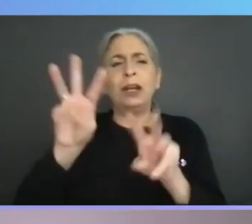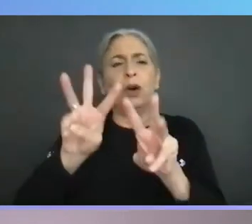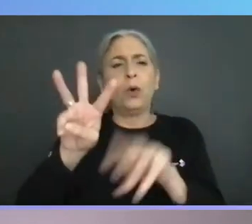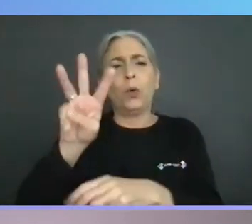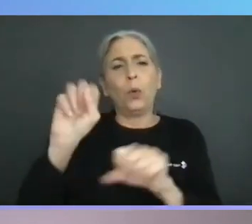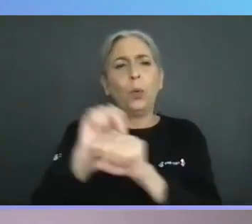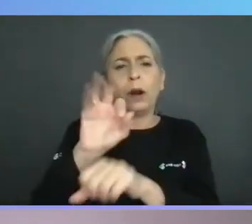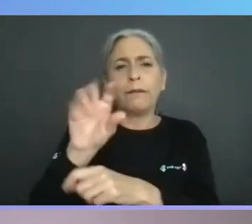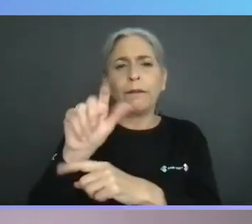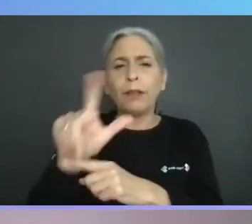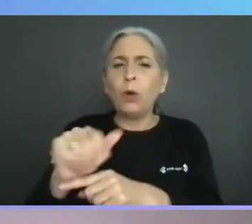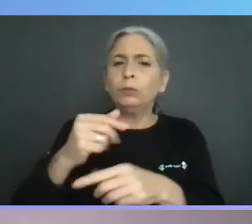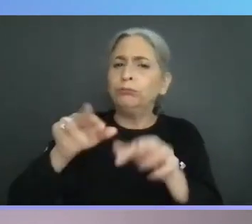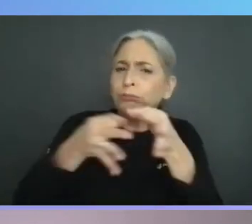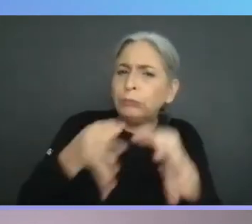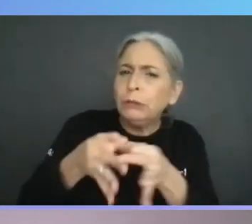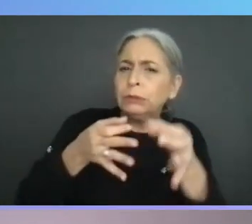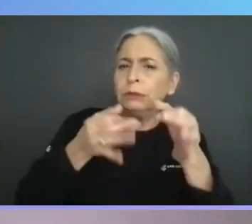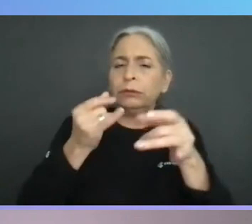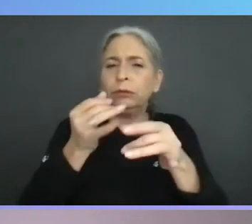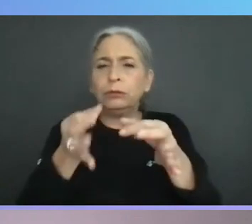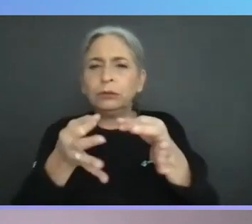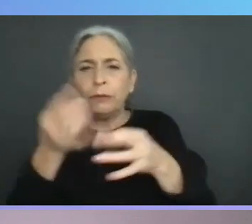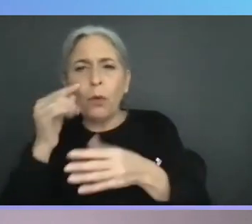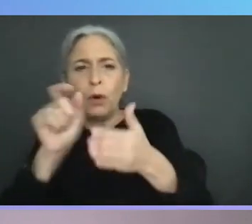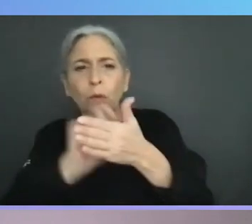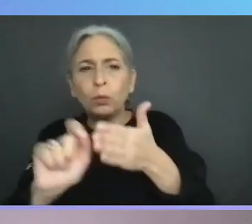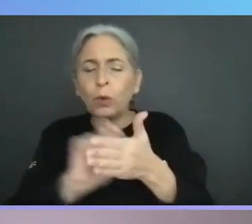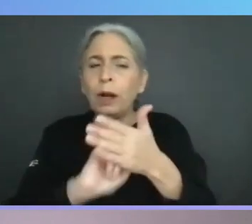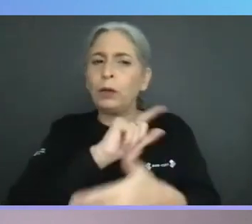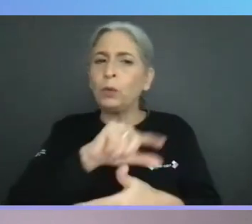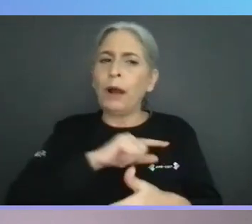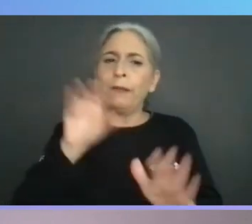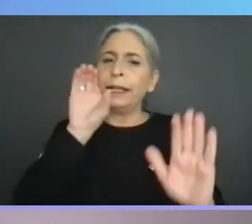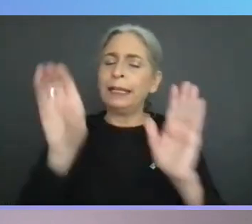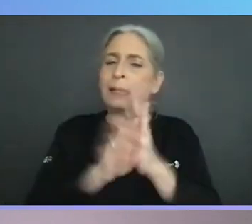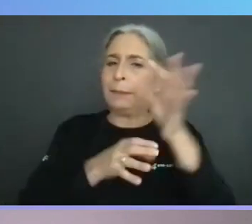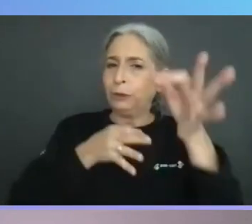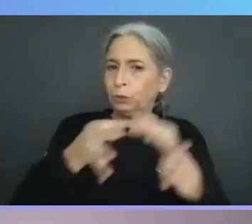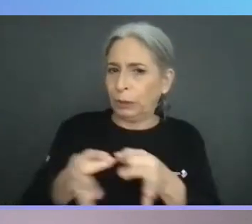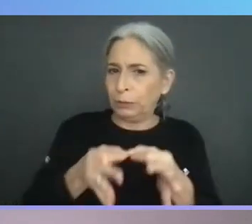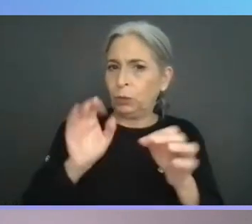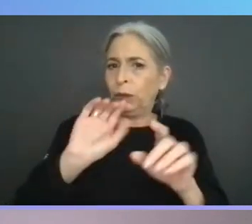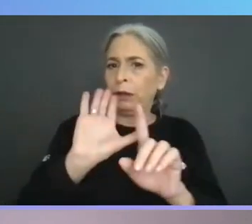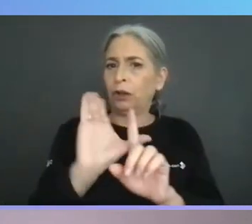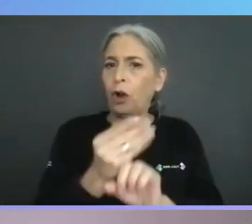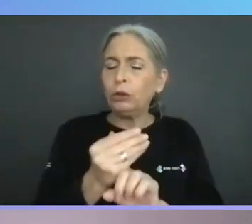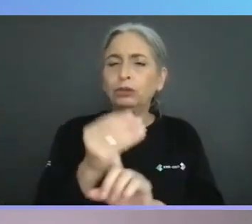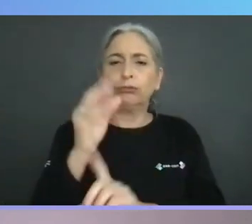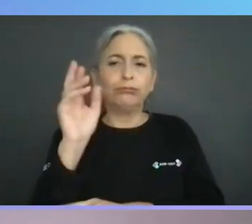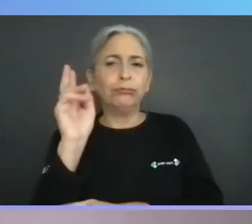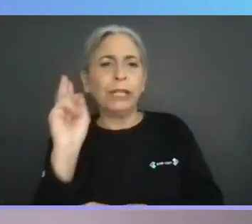descriptions and cultural heritage institutions. We heard time and time again from our colleagues. It's not just